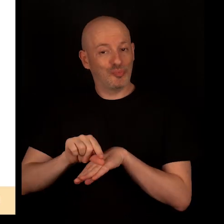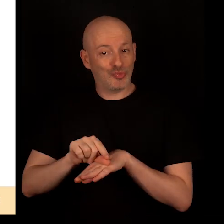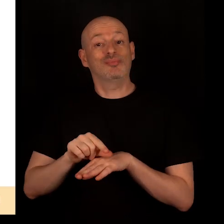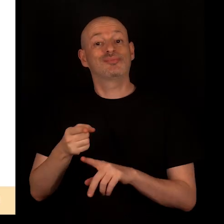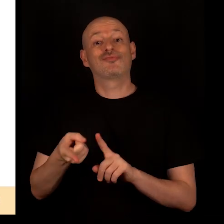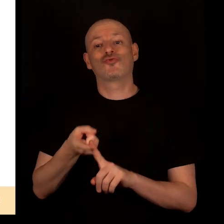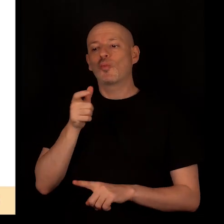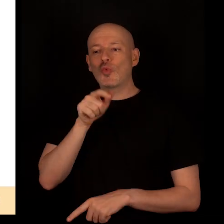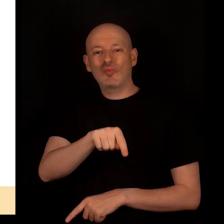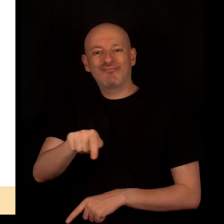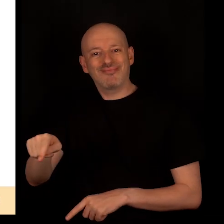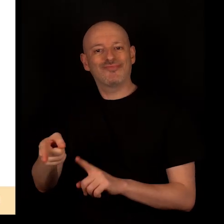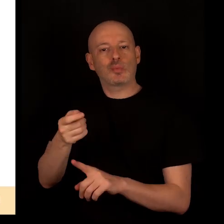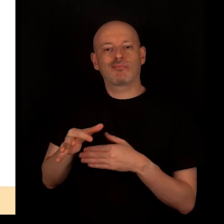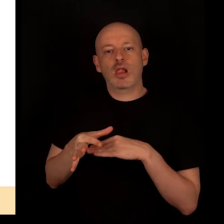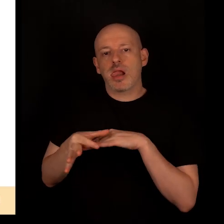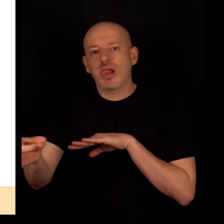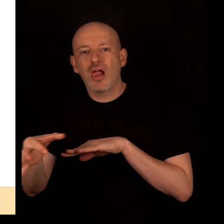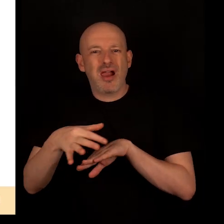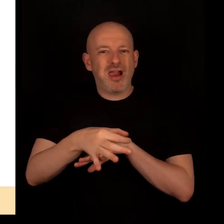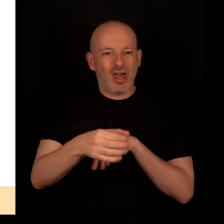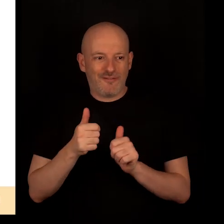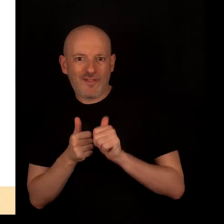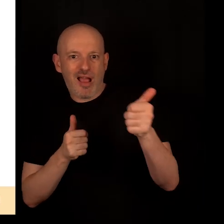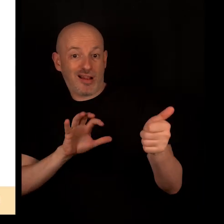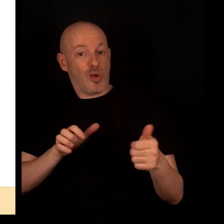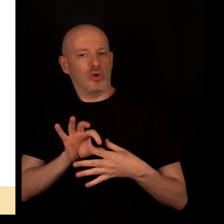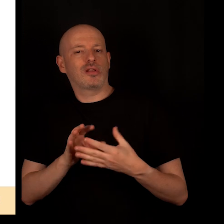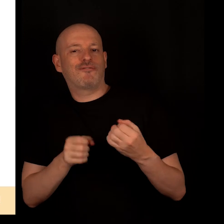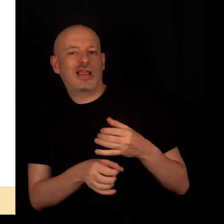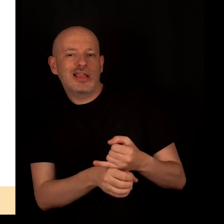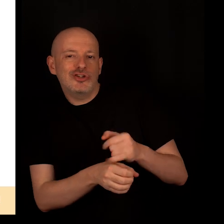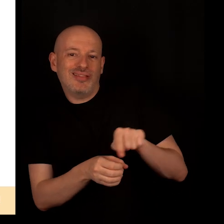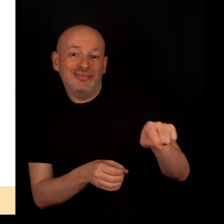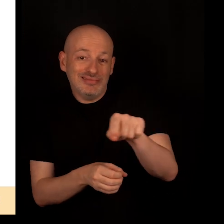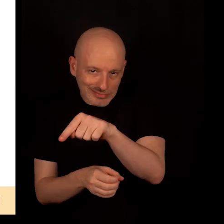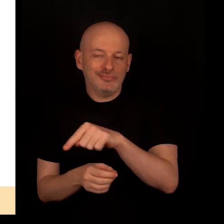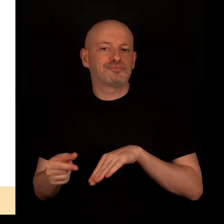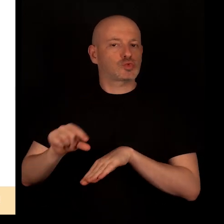this is for residents coming from the Overseas Countries and Territories or Outermost Regions.